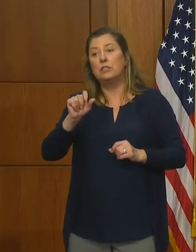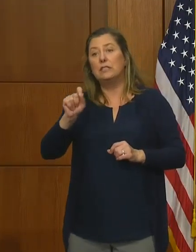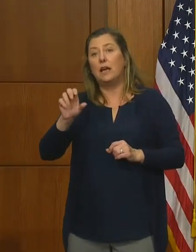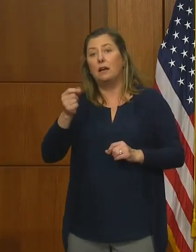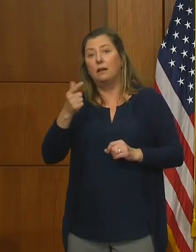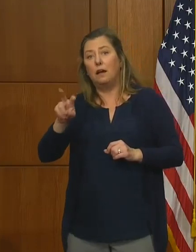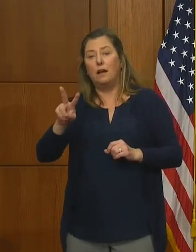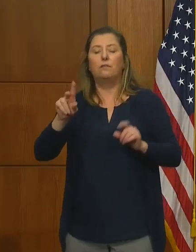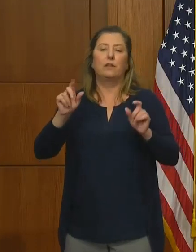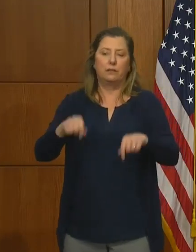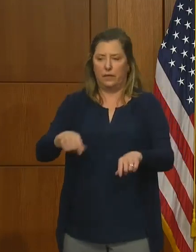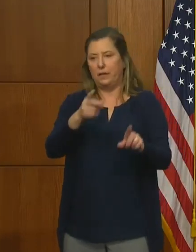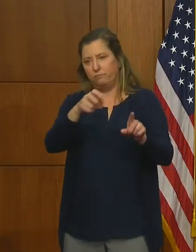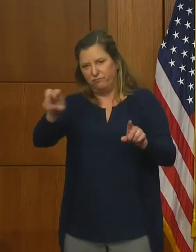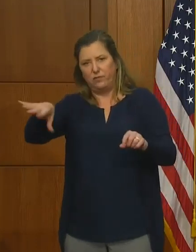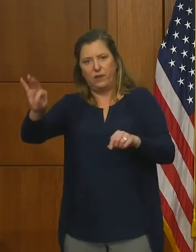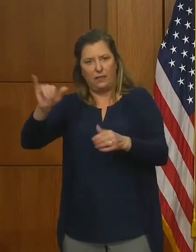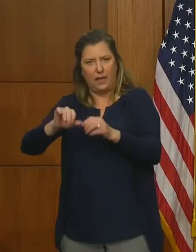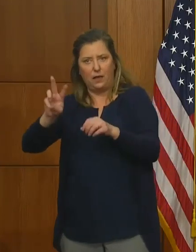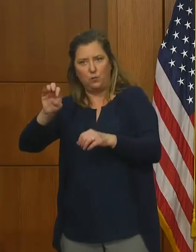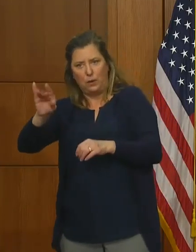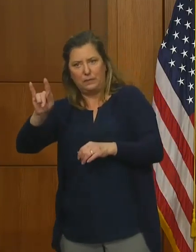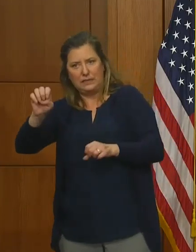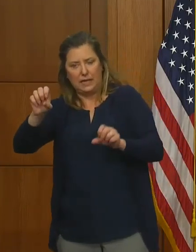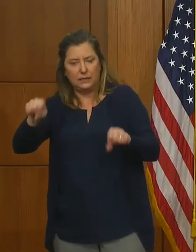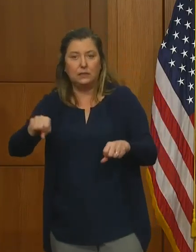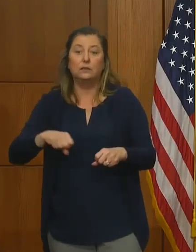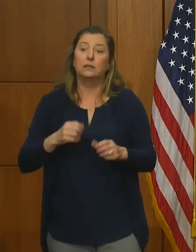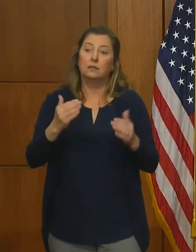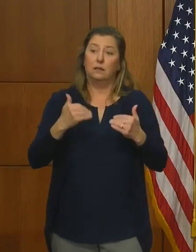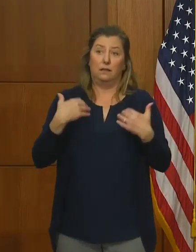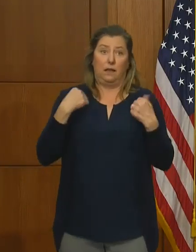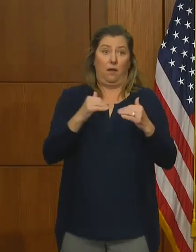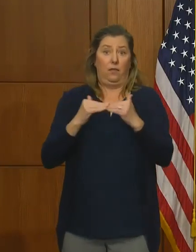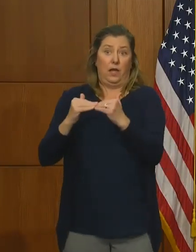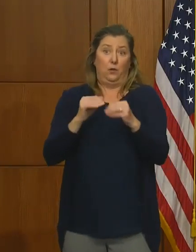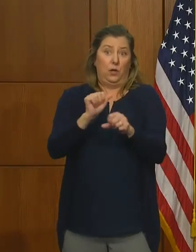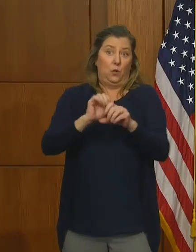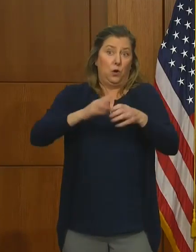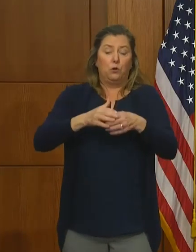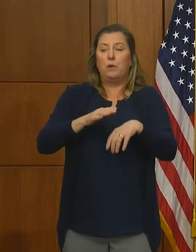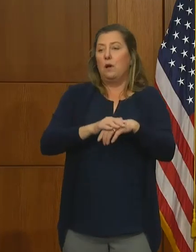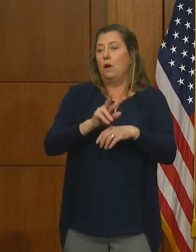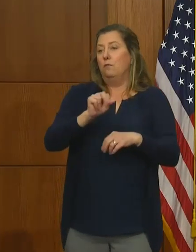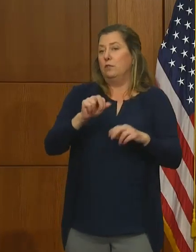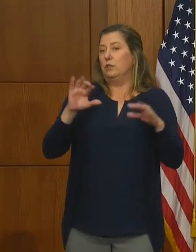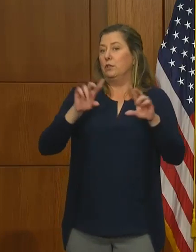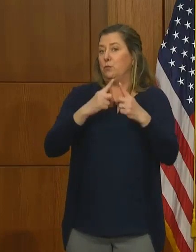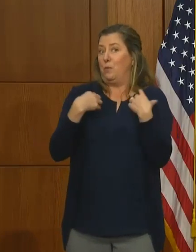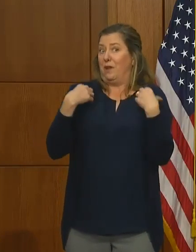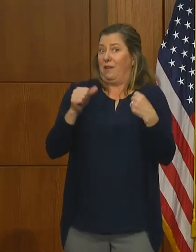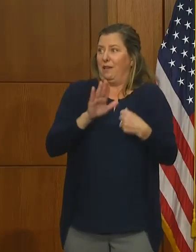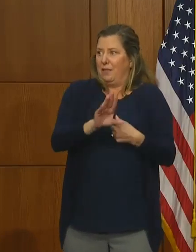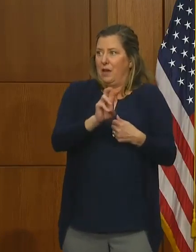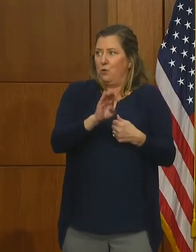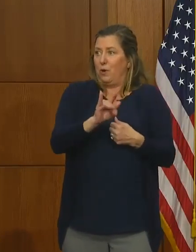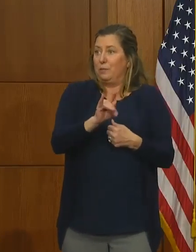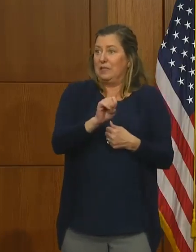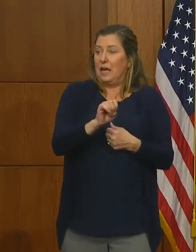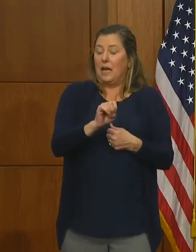THROUGH THE GOVERNORS HAVE CITED GOVERNOR DOT VIRGINIA DOT GOV. ADDITIONALLY MORE INFORMATION ON THAT WORKGROUP